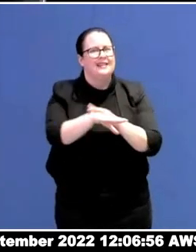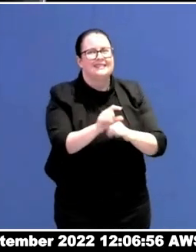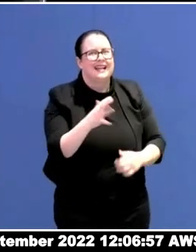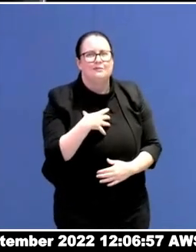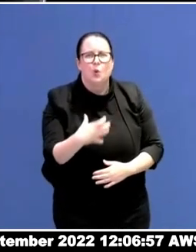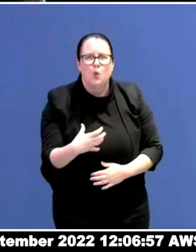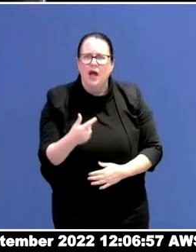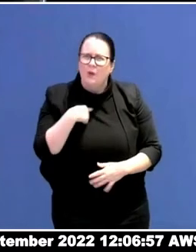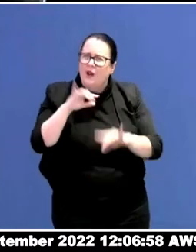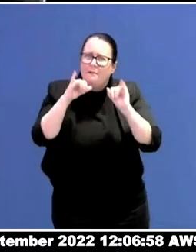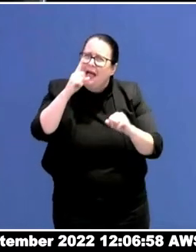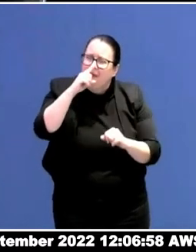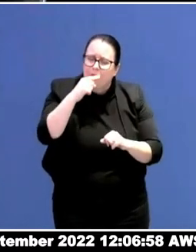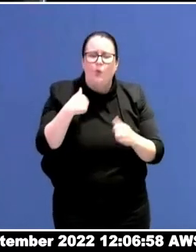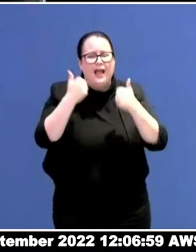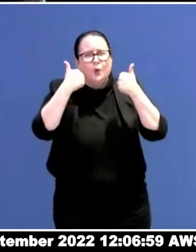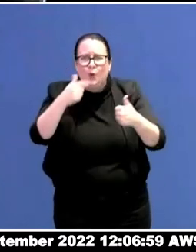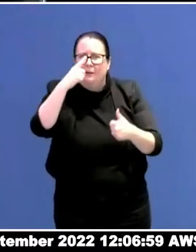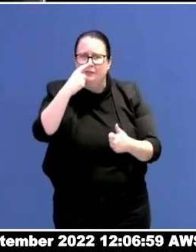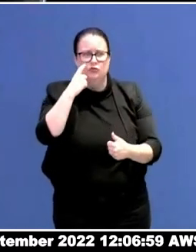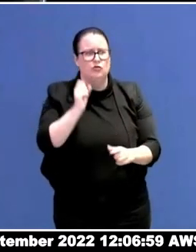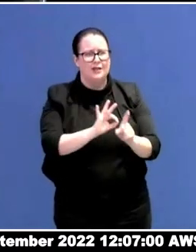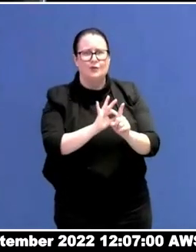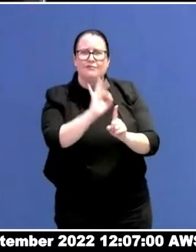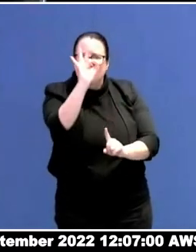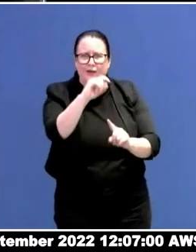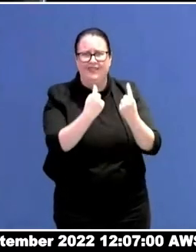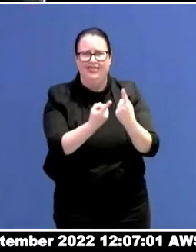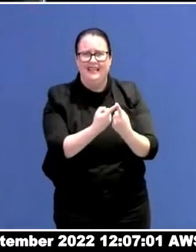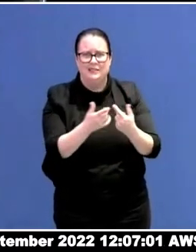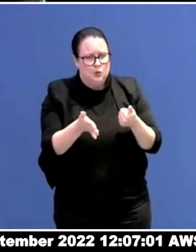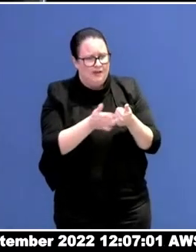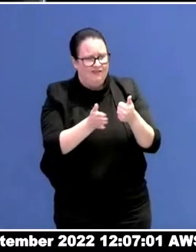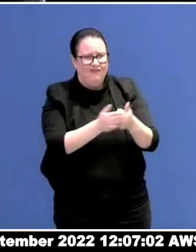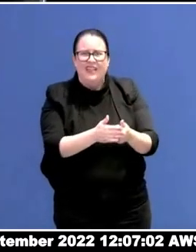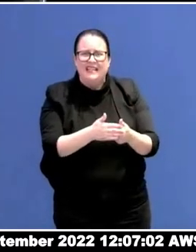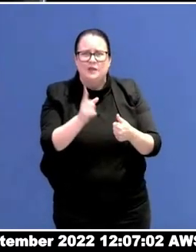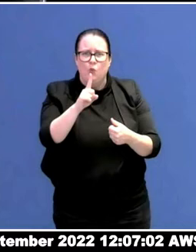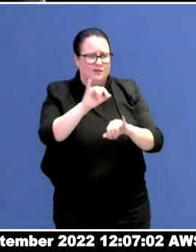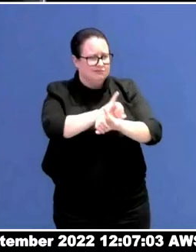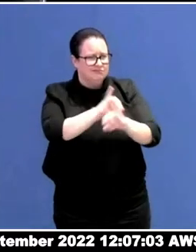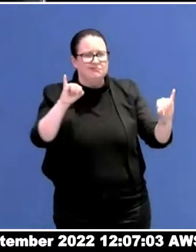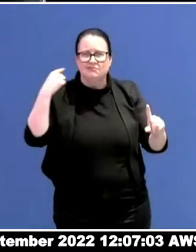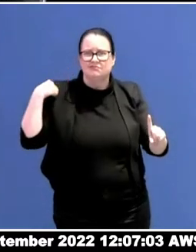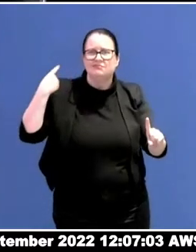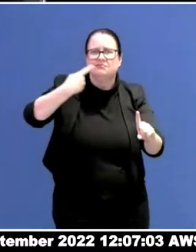We are the good people trying to make a difference and bring about that systemic repair which is much needed to a terrible system hurting and killing people.